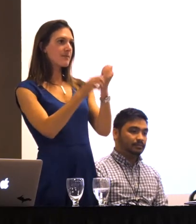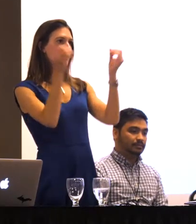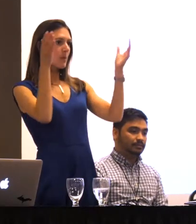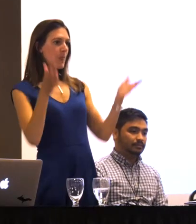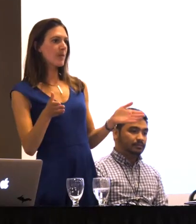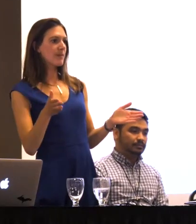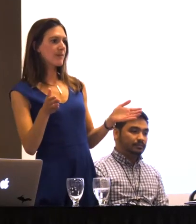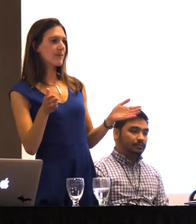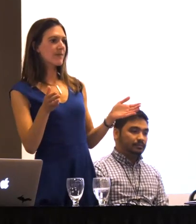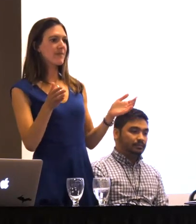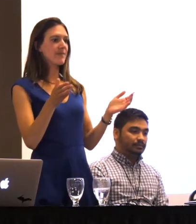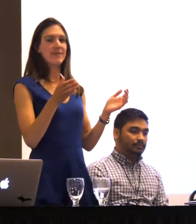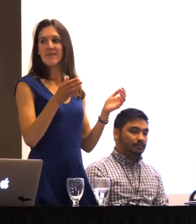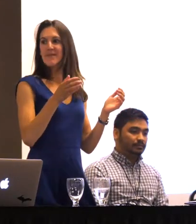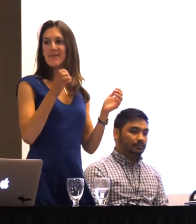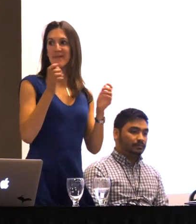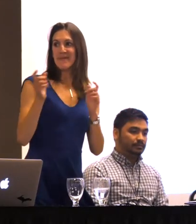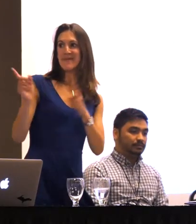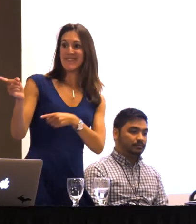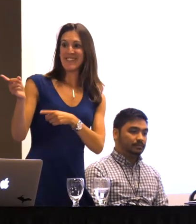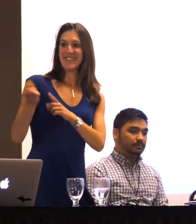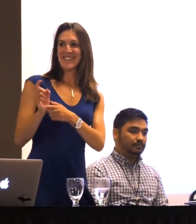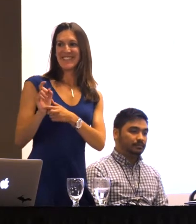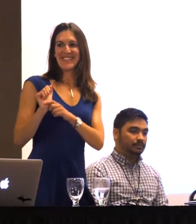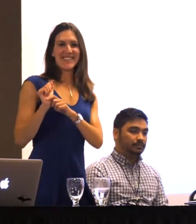transitioning to my new role as an Assistant Professor.